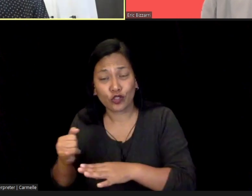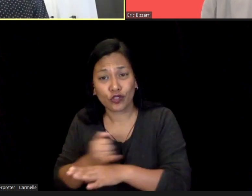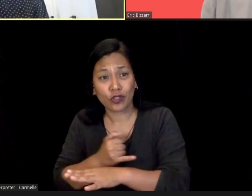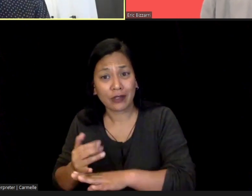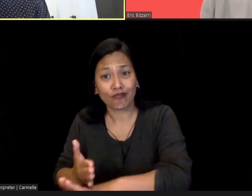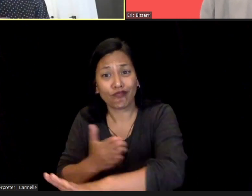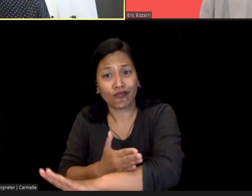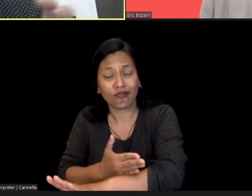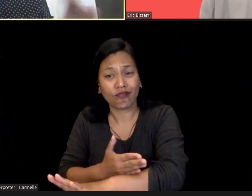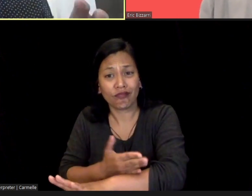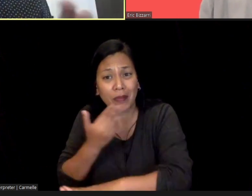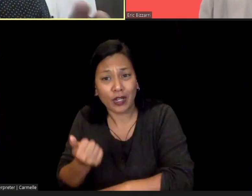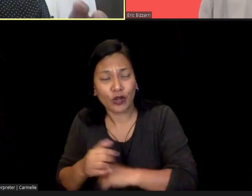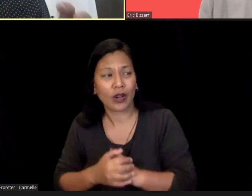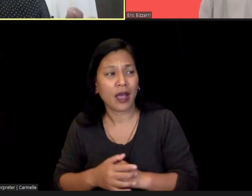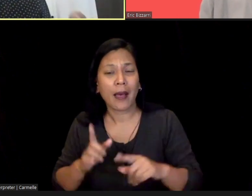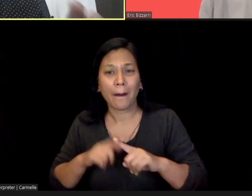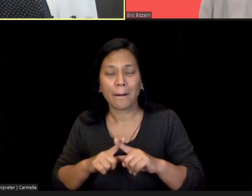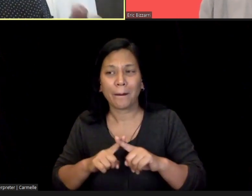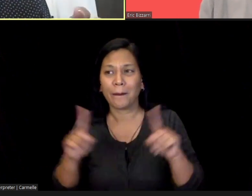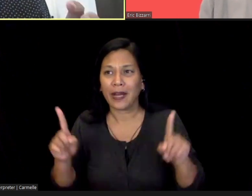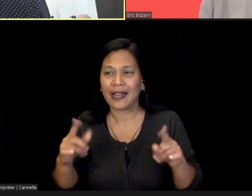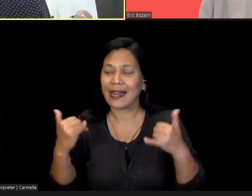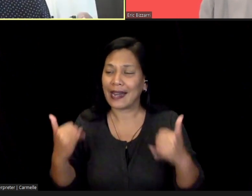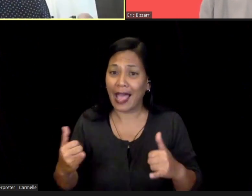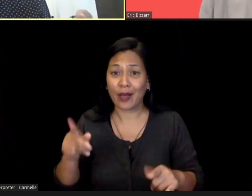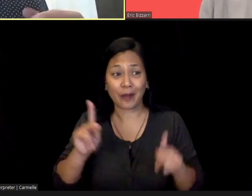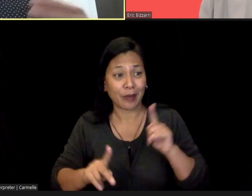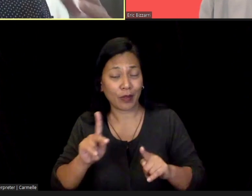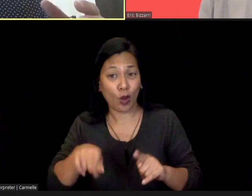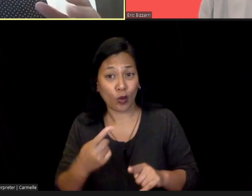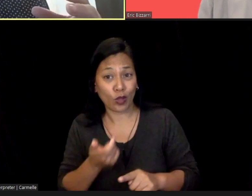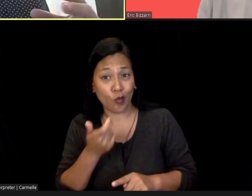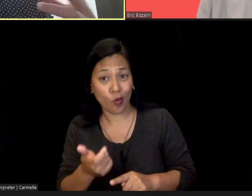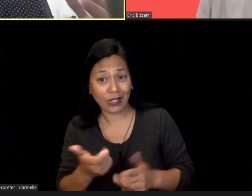But now that we're starting to emerge from people only seeing things in Canada, and we don't get, like, if we're going to